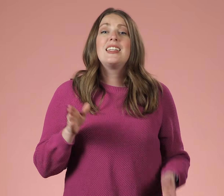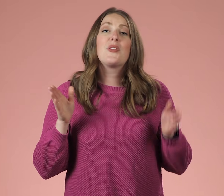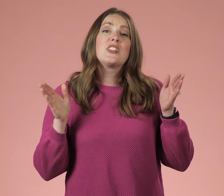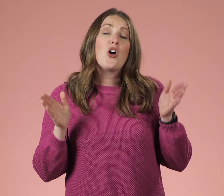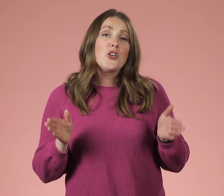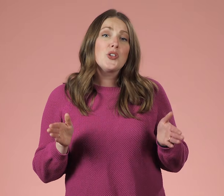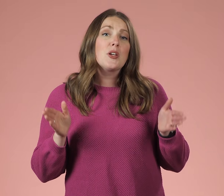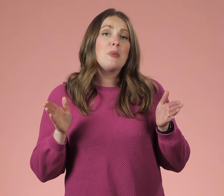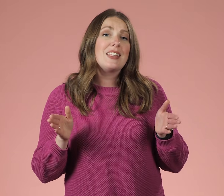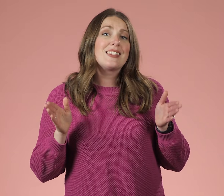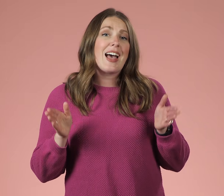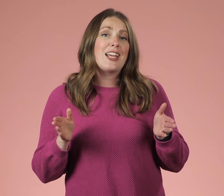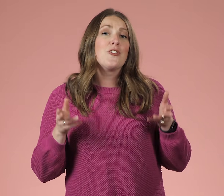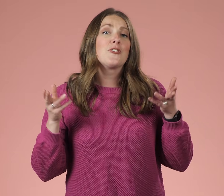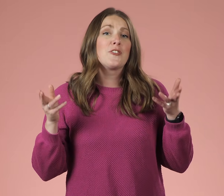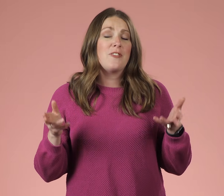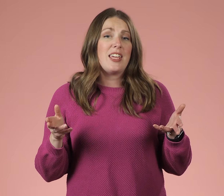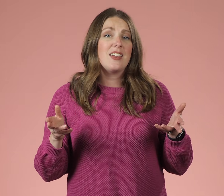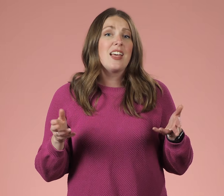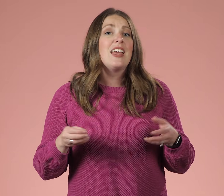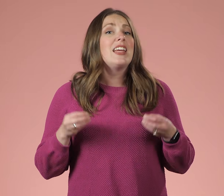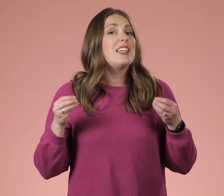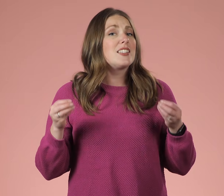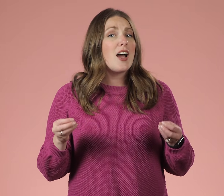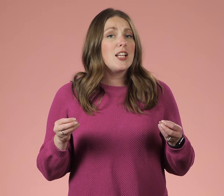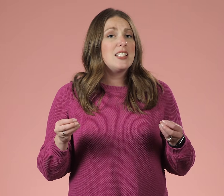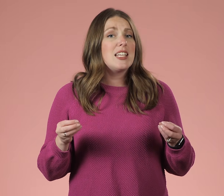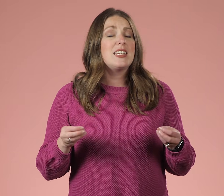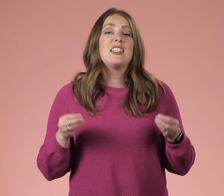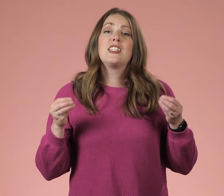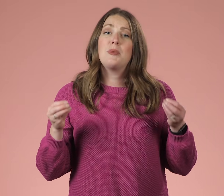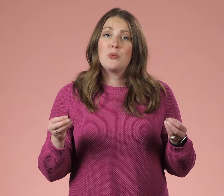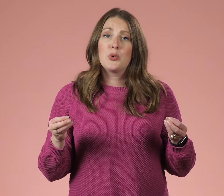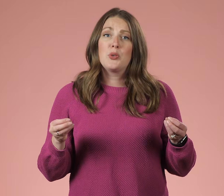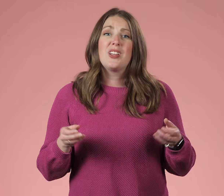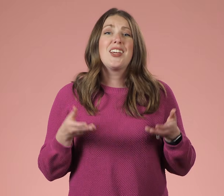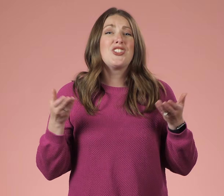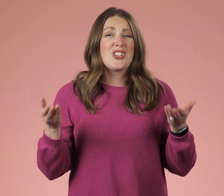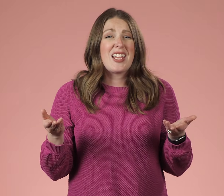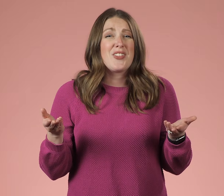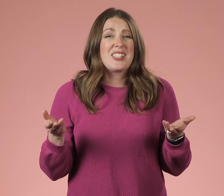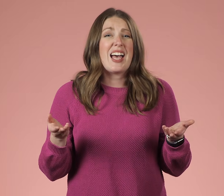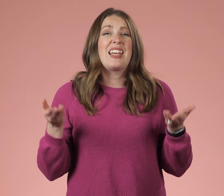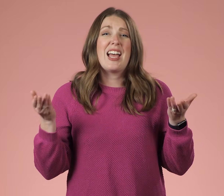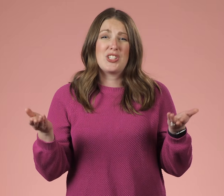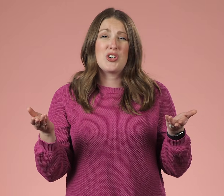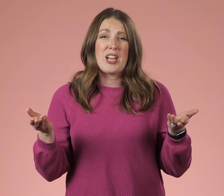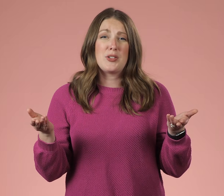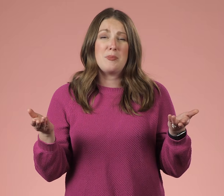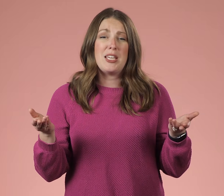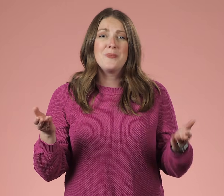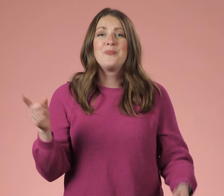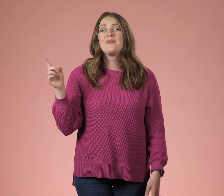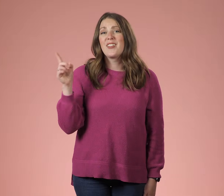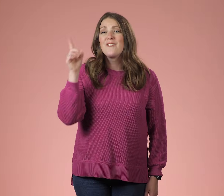Now, this also can be the sign for fake. It's not intended to be rude. It's just how the sign has turned out to be.